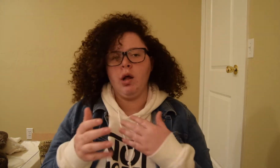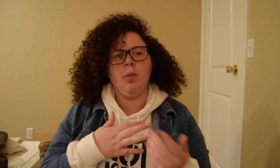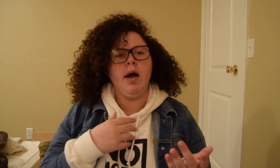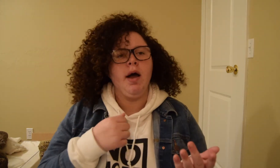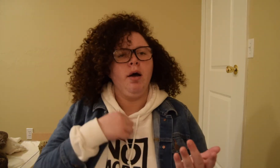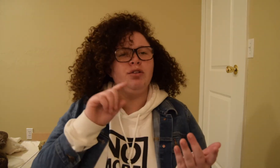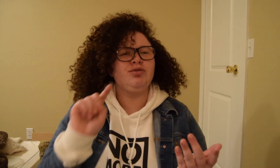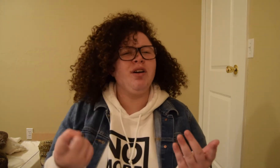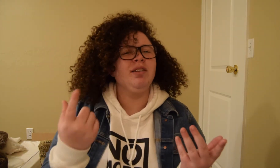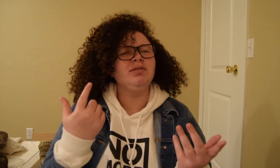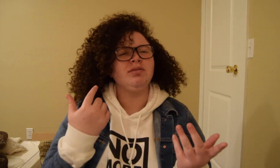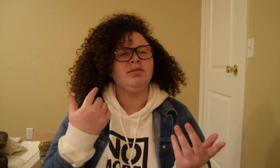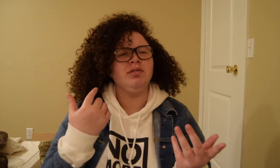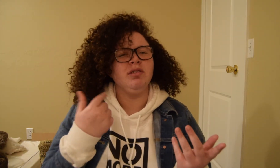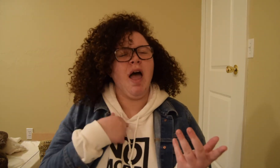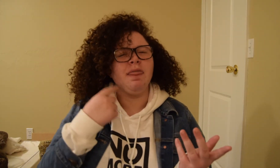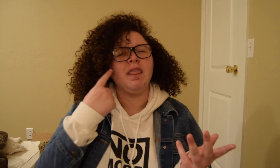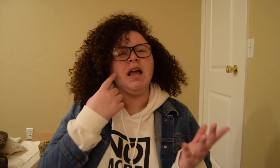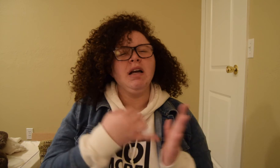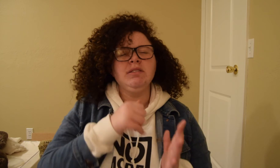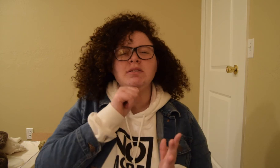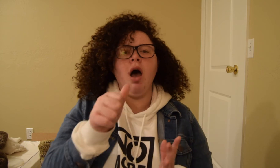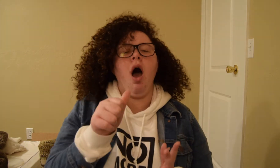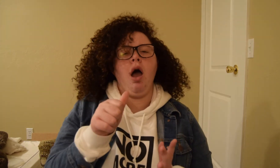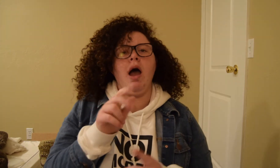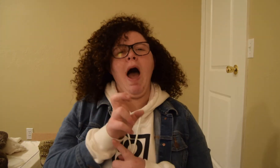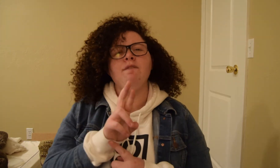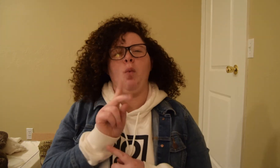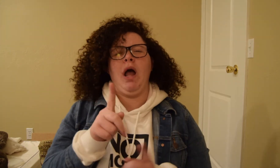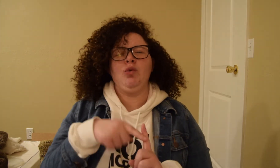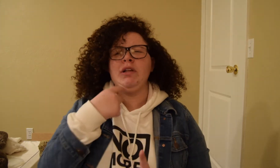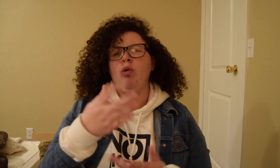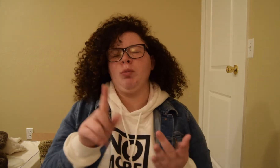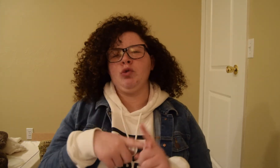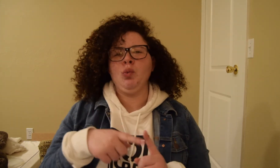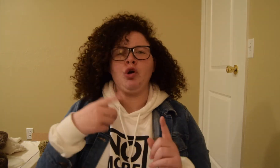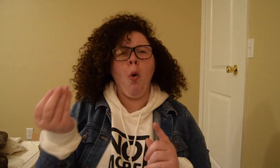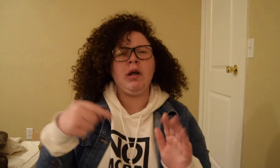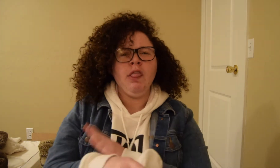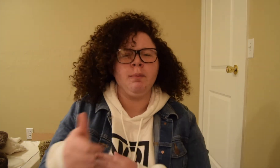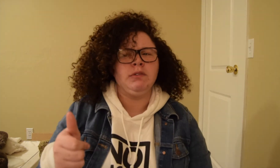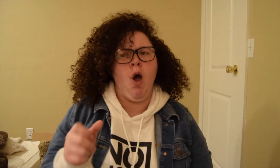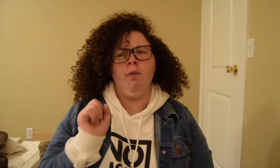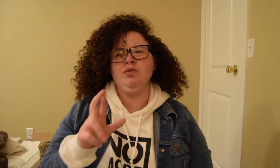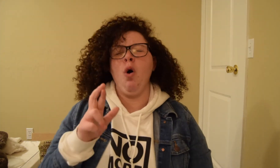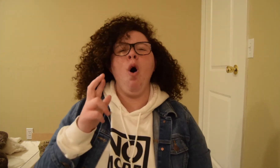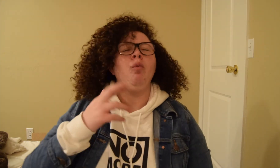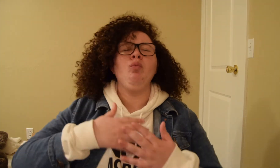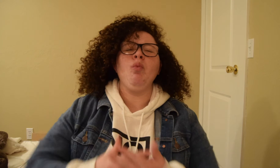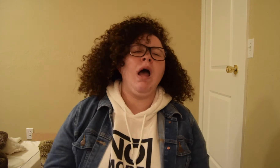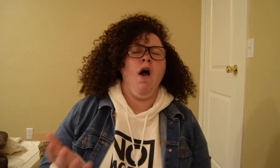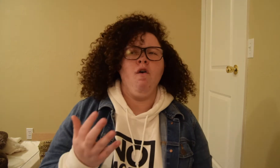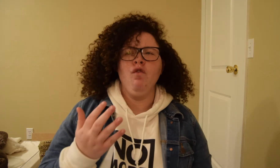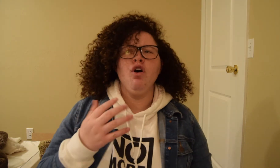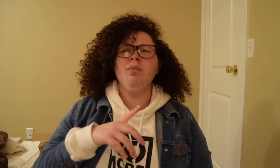Anyway, I think it's not ever okay to tell someone to go kill themselves or any negative words whatsoever